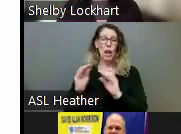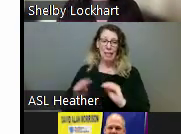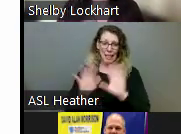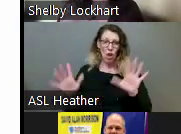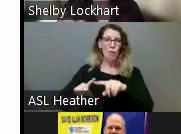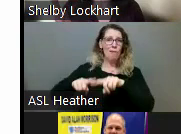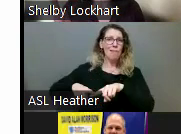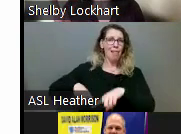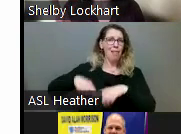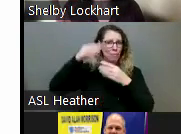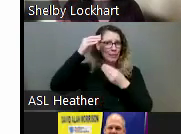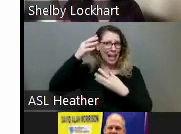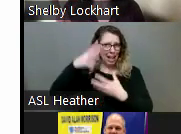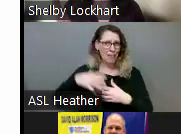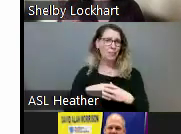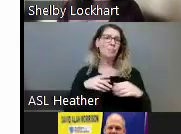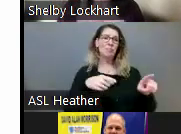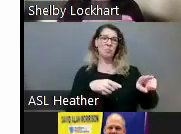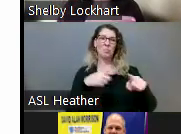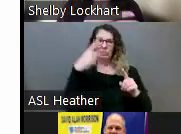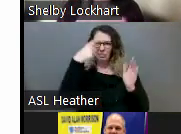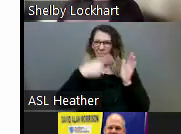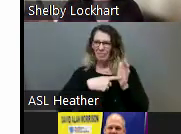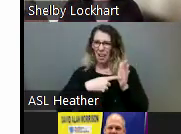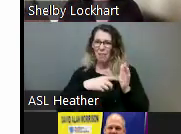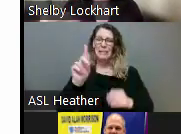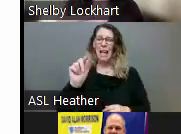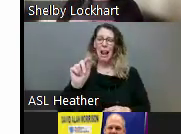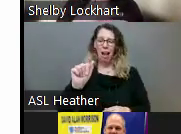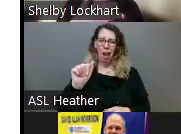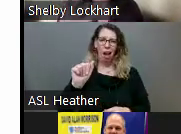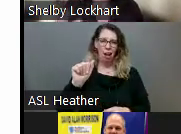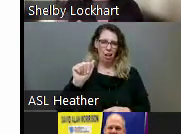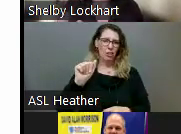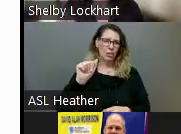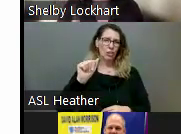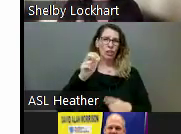so here's an example of a data champion process: they're really looking for less